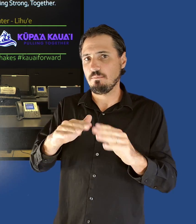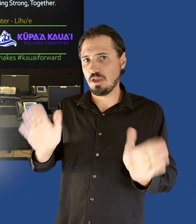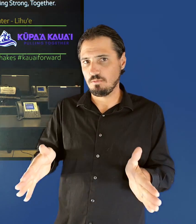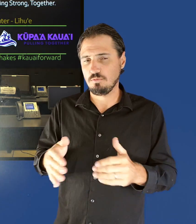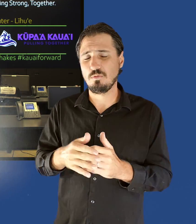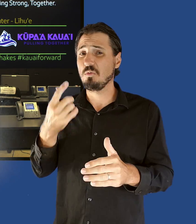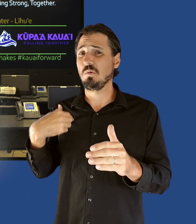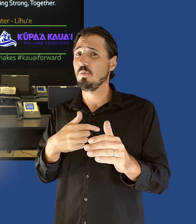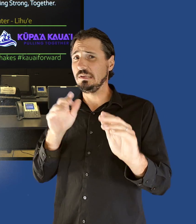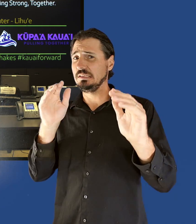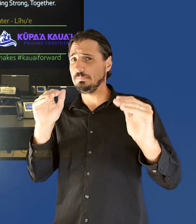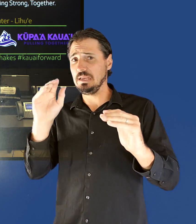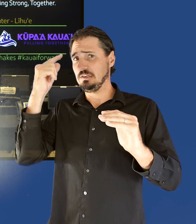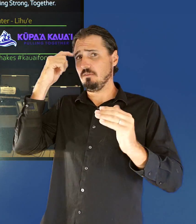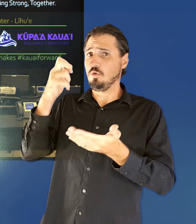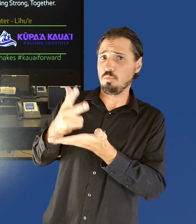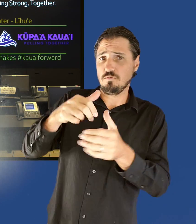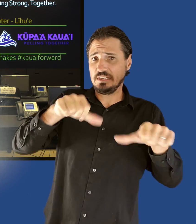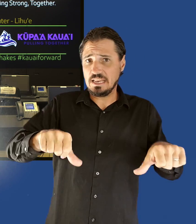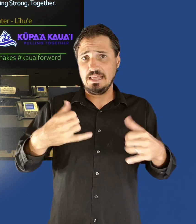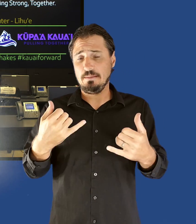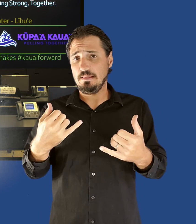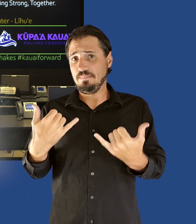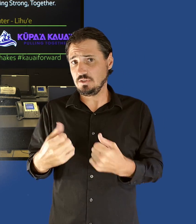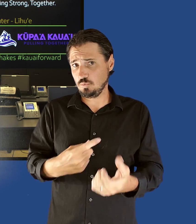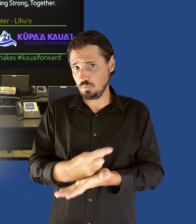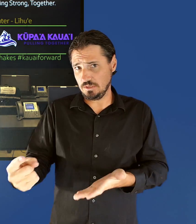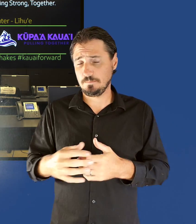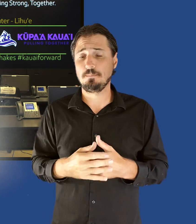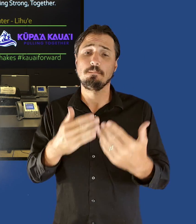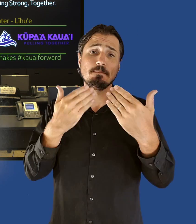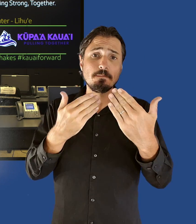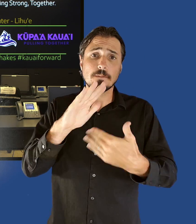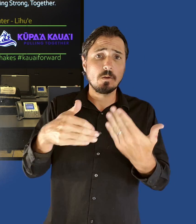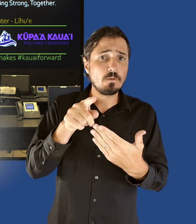We anticipate having an update from the Governor by the end of this week. Mahalo again to all of you.